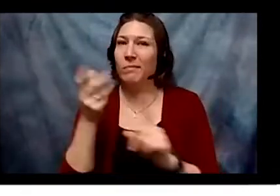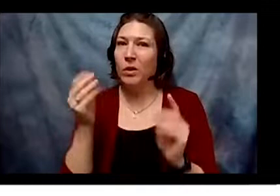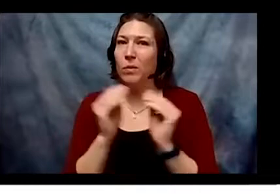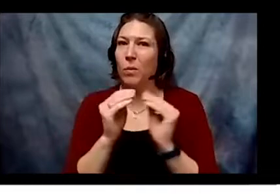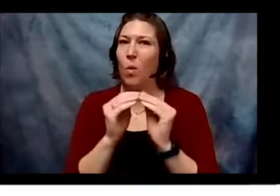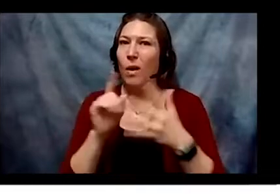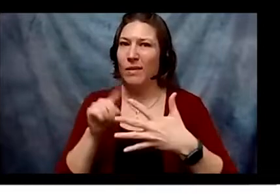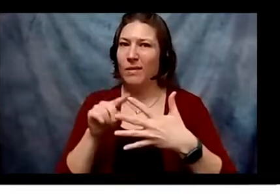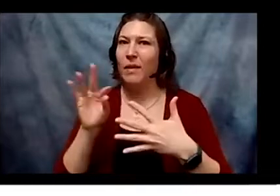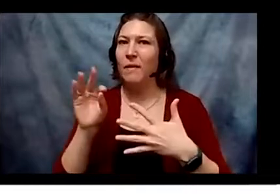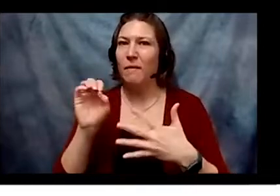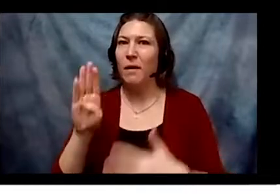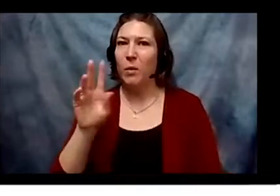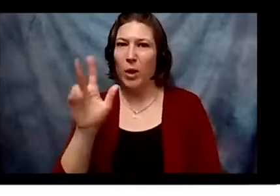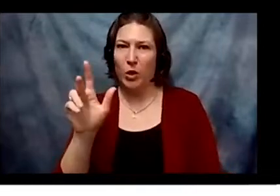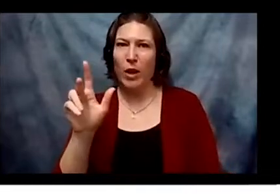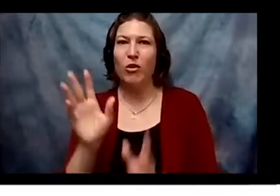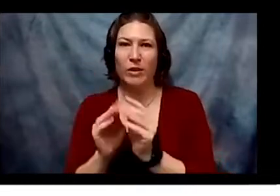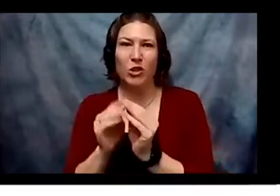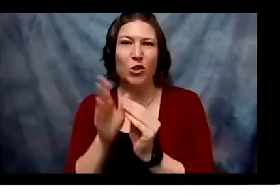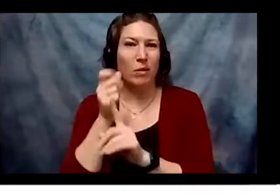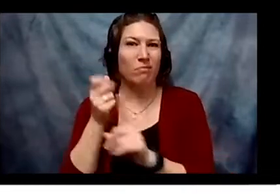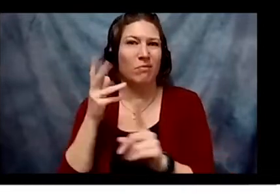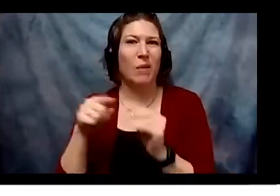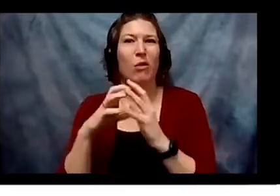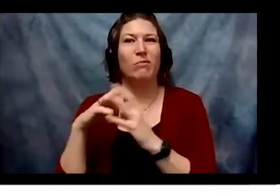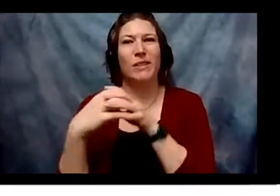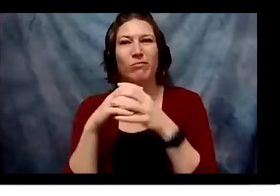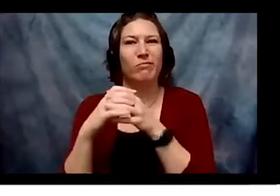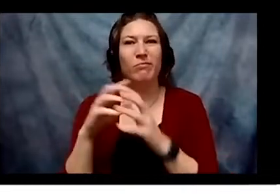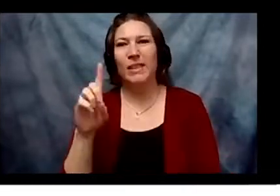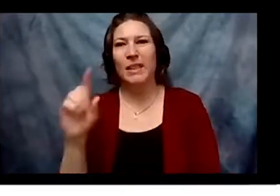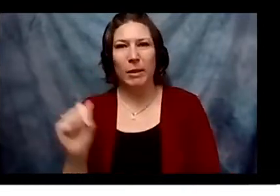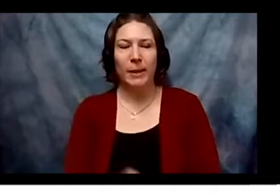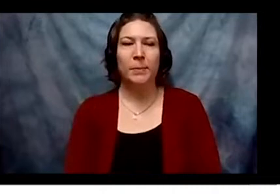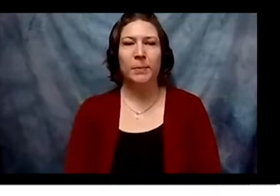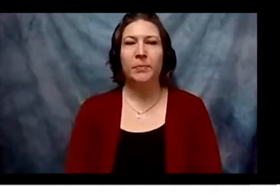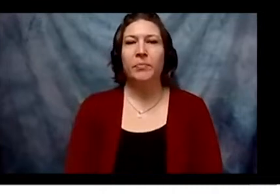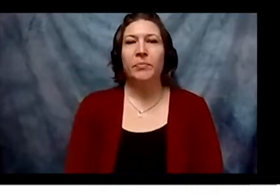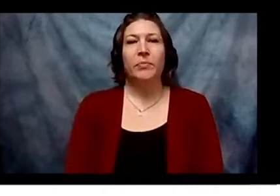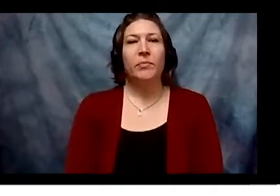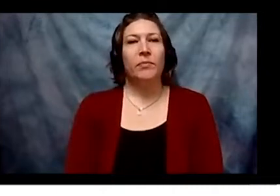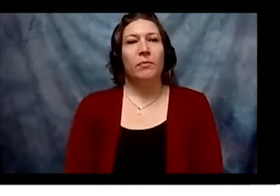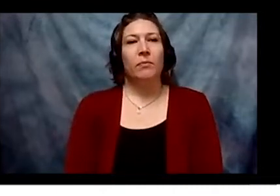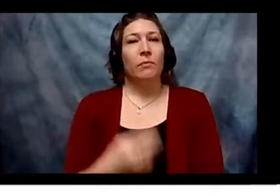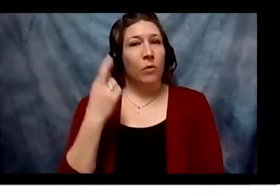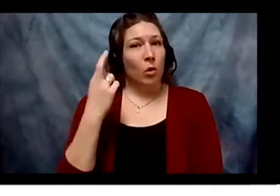the February 23rd session. This is the reason that ableism is